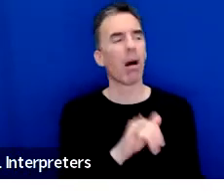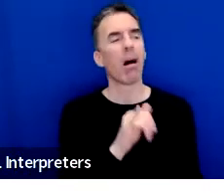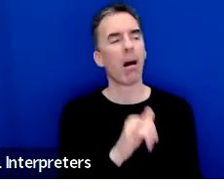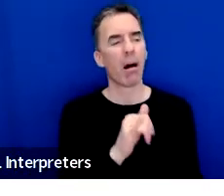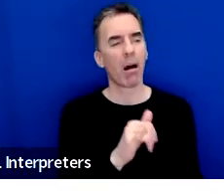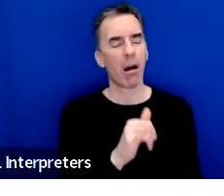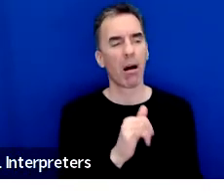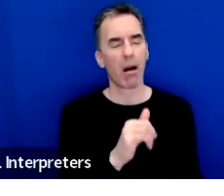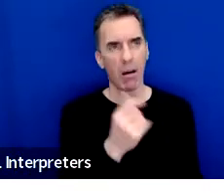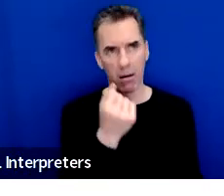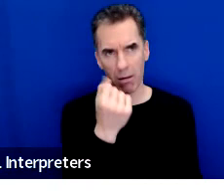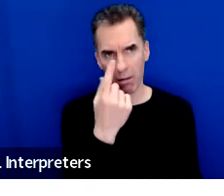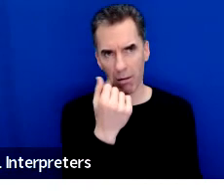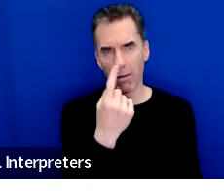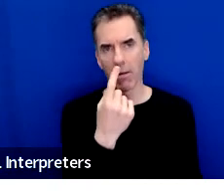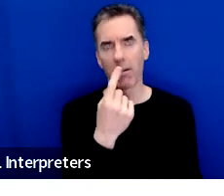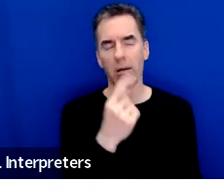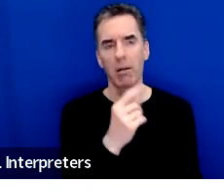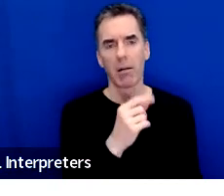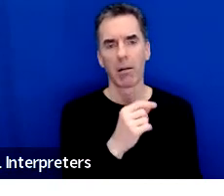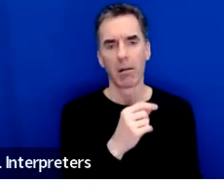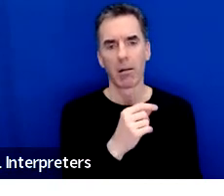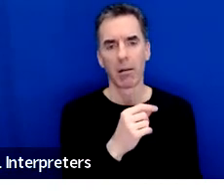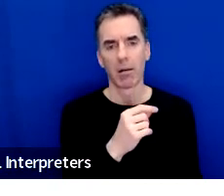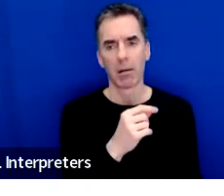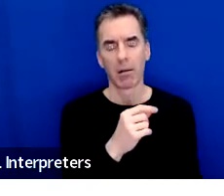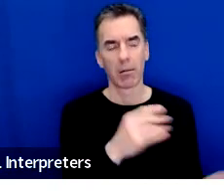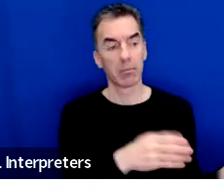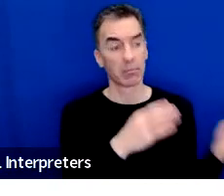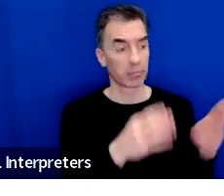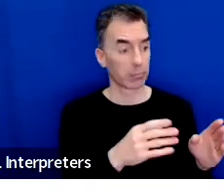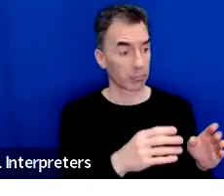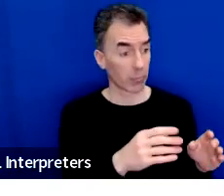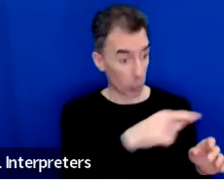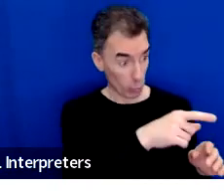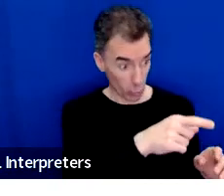And then would you be copying off pages for students as you did in the past? Yes.